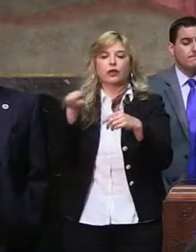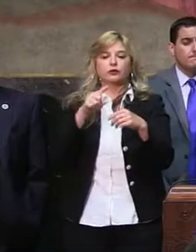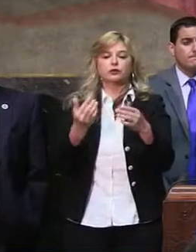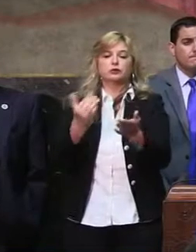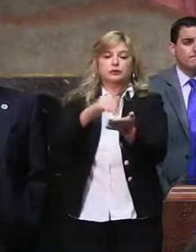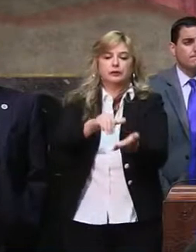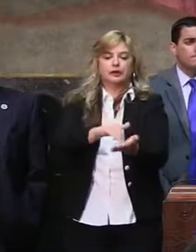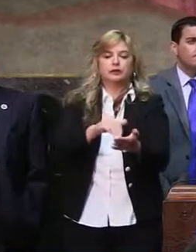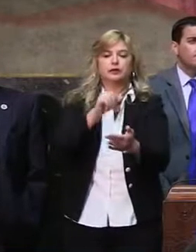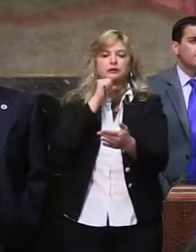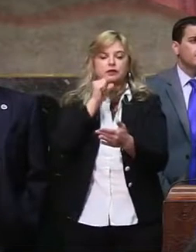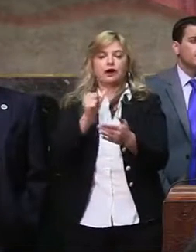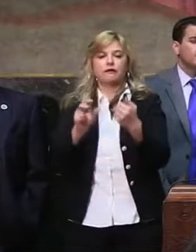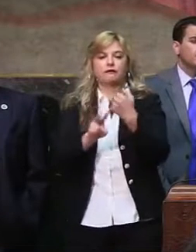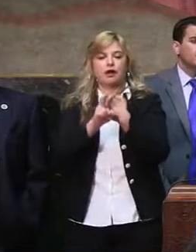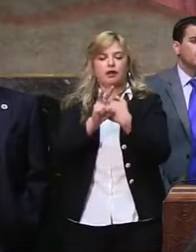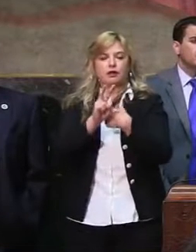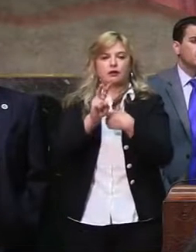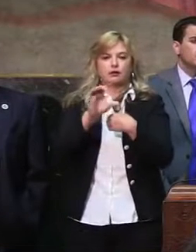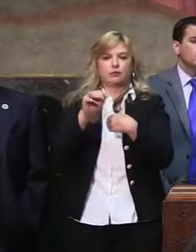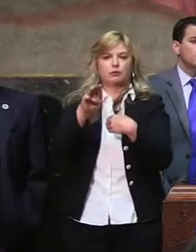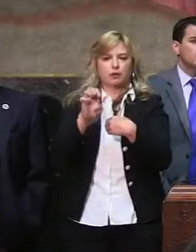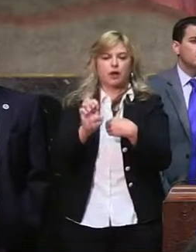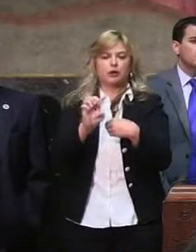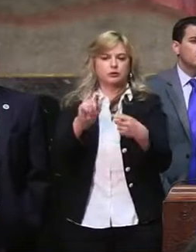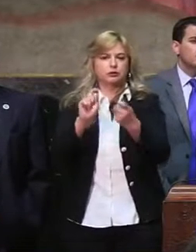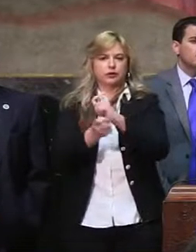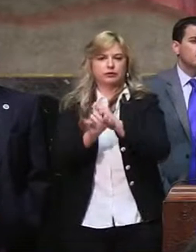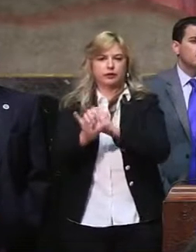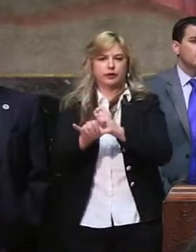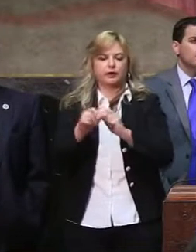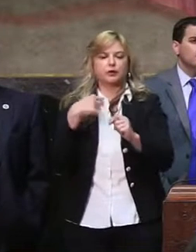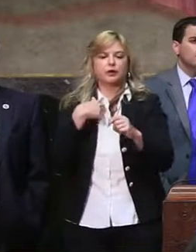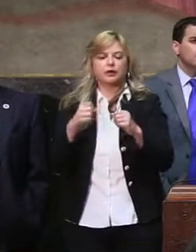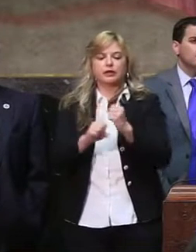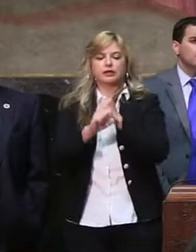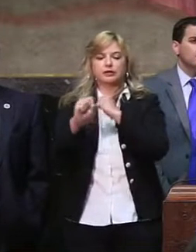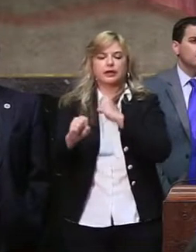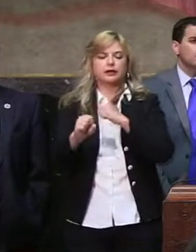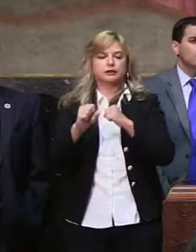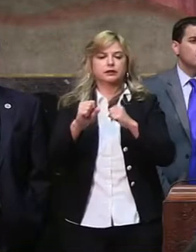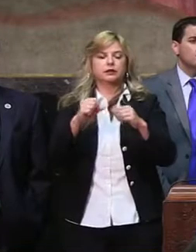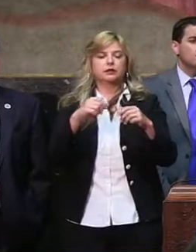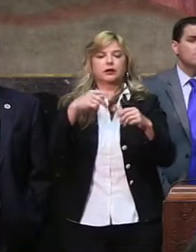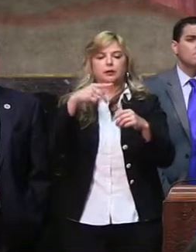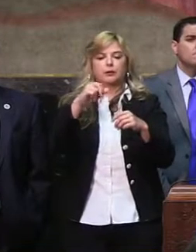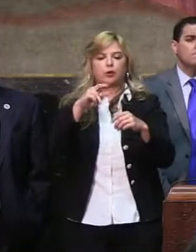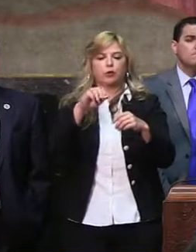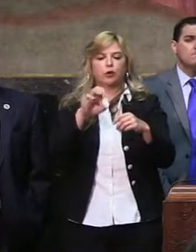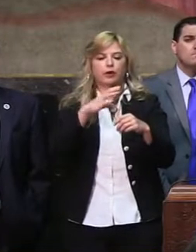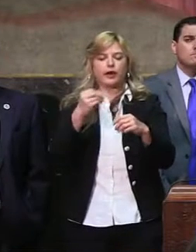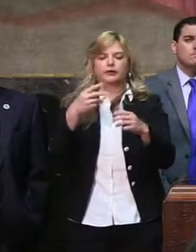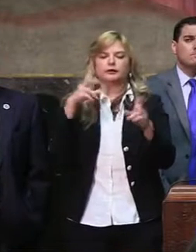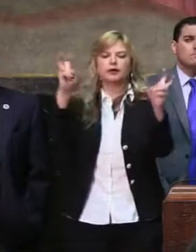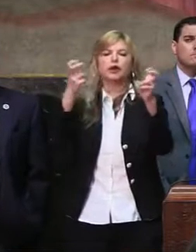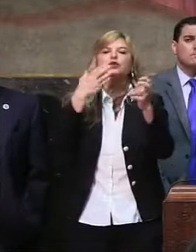we're expanding the use of role in good time and giving people more opportunities earn time off prison terms